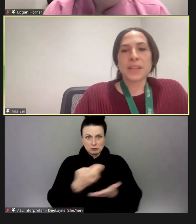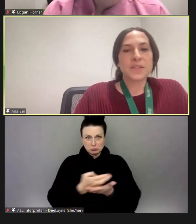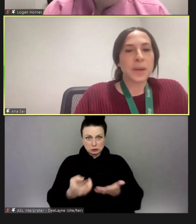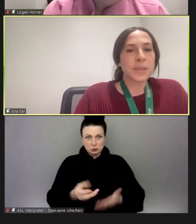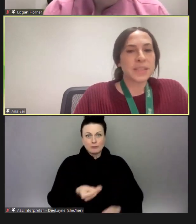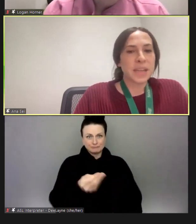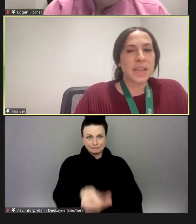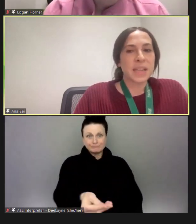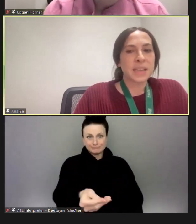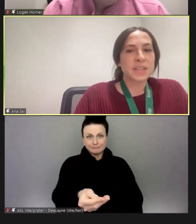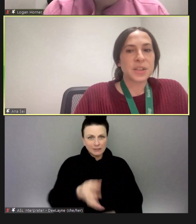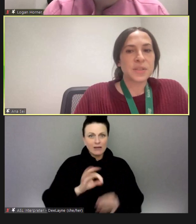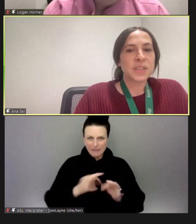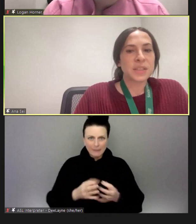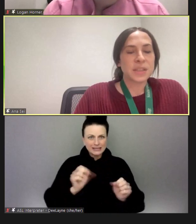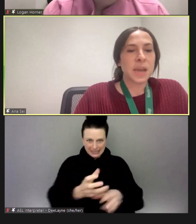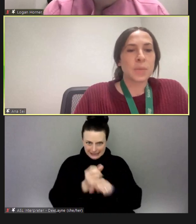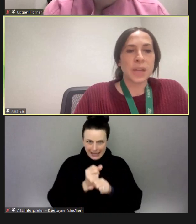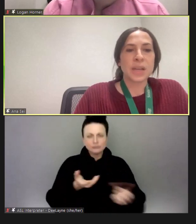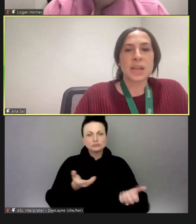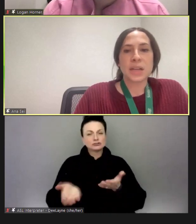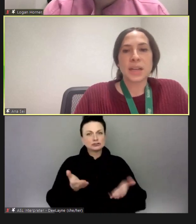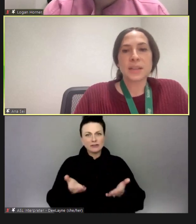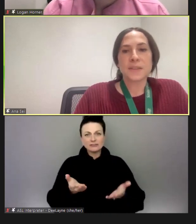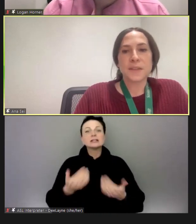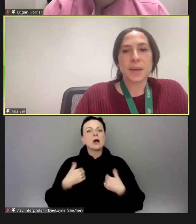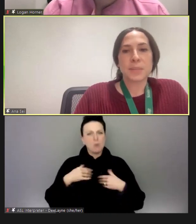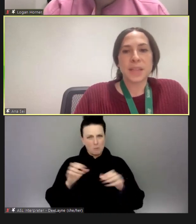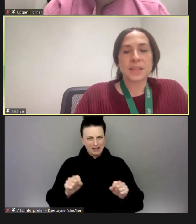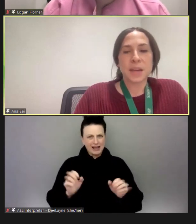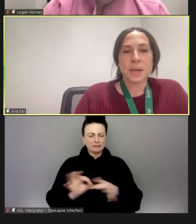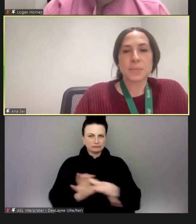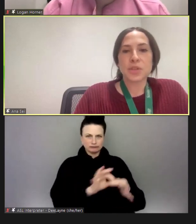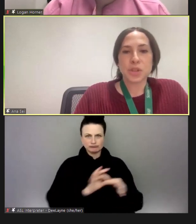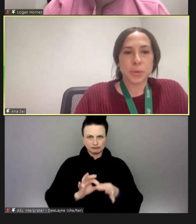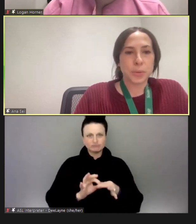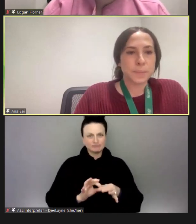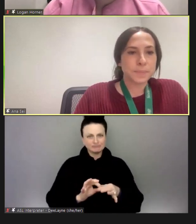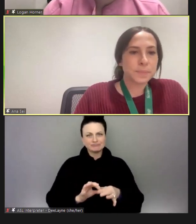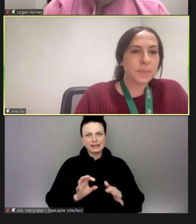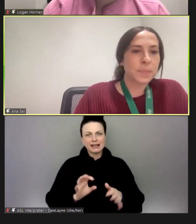families can get these services that we